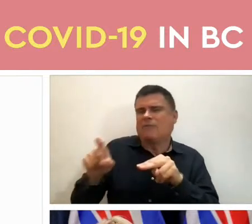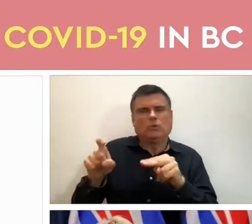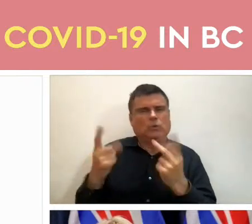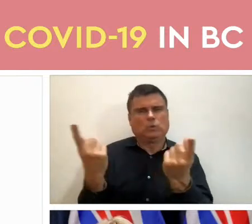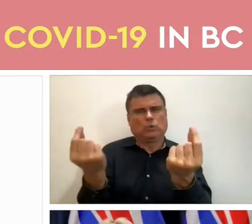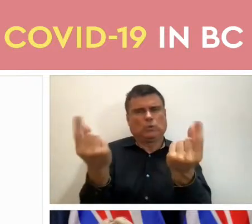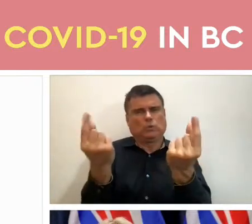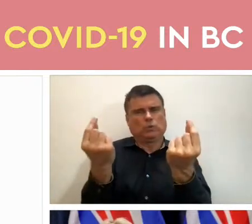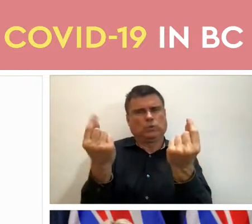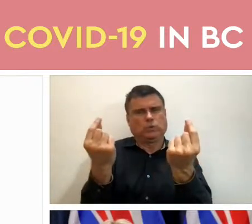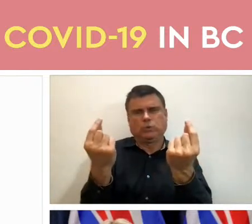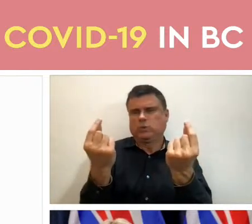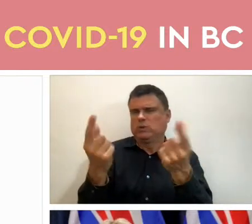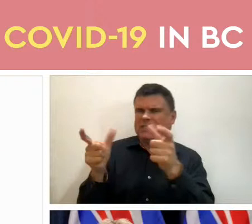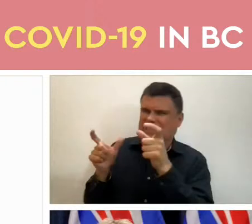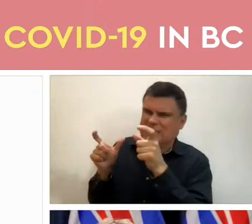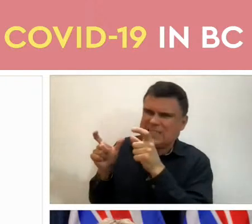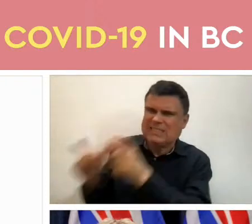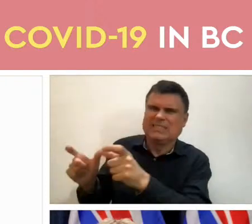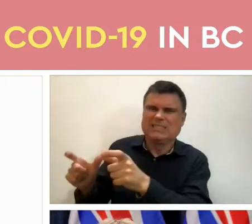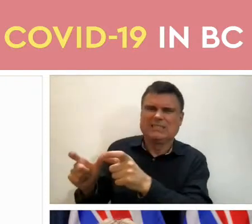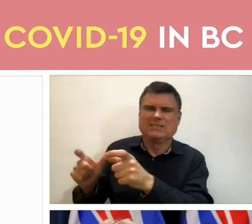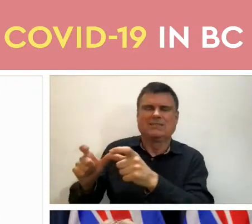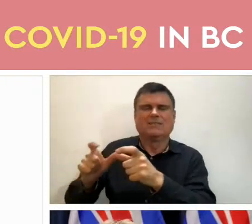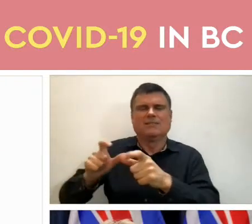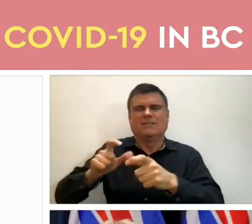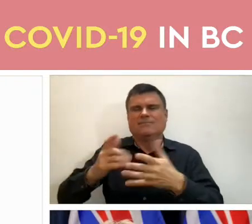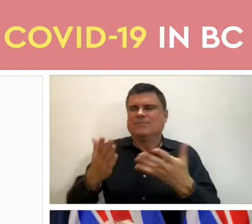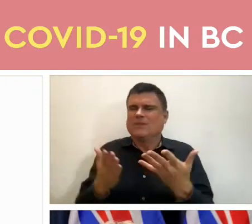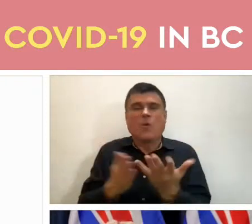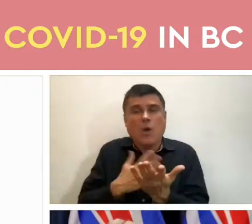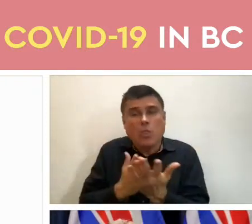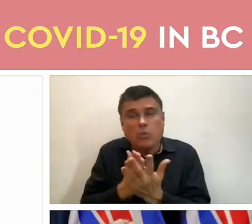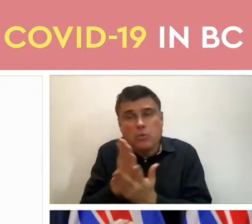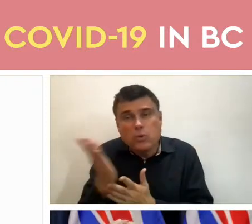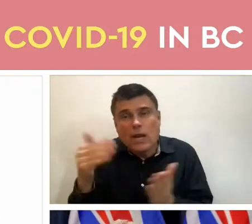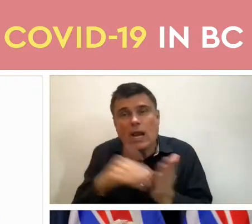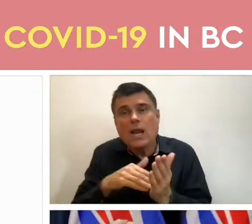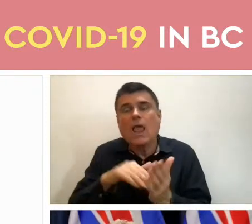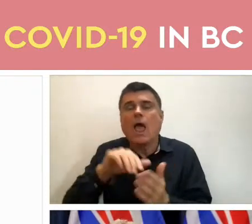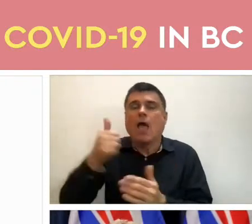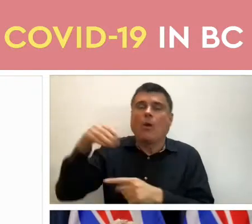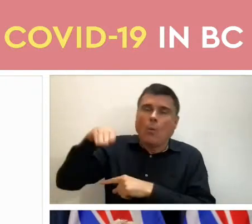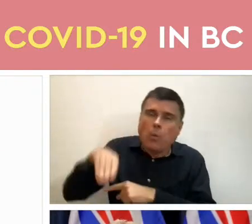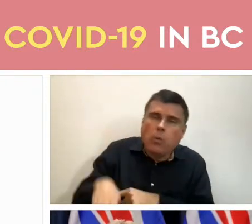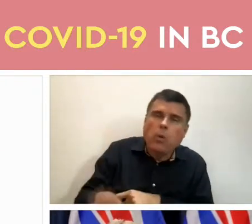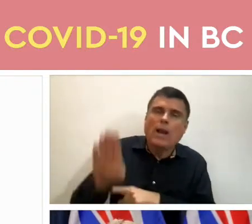get through yet another wave.